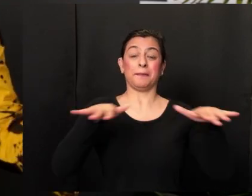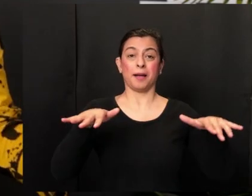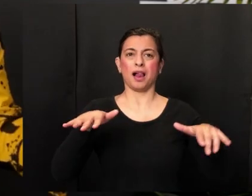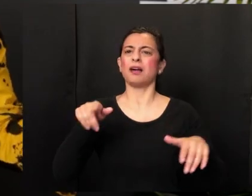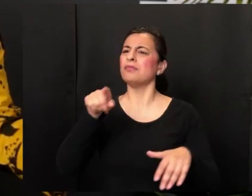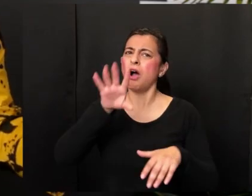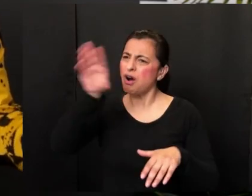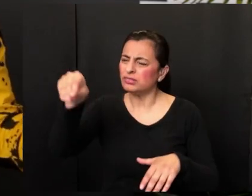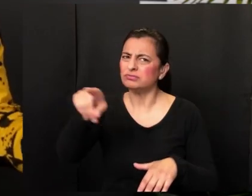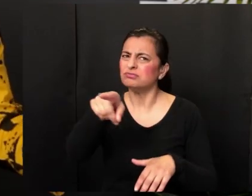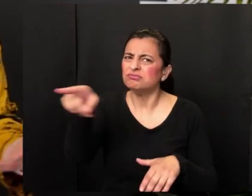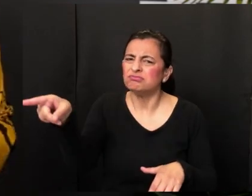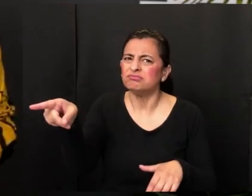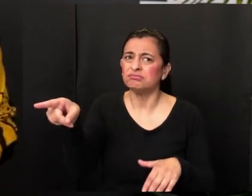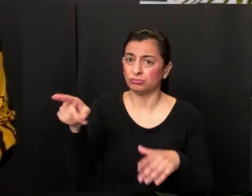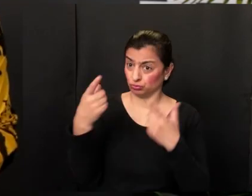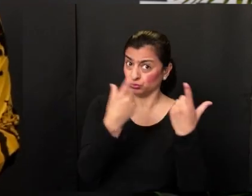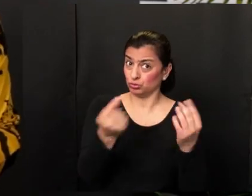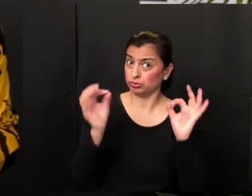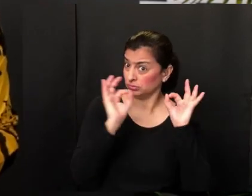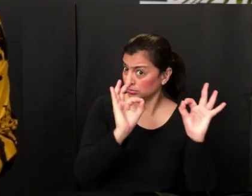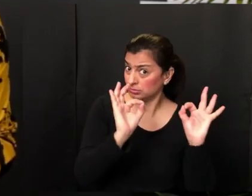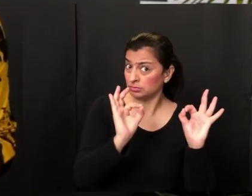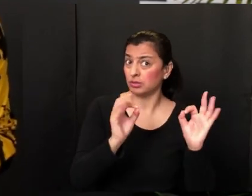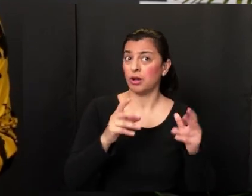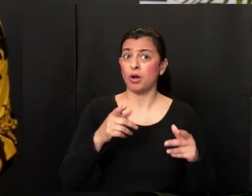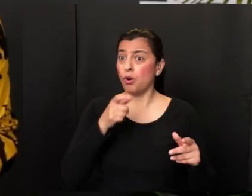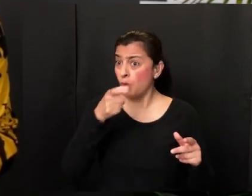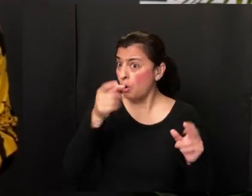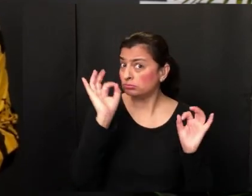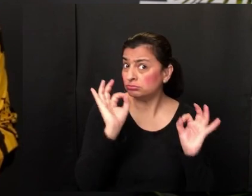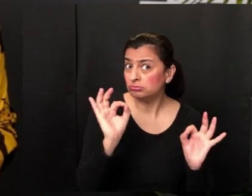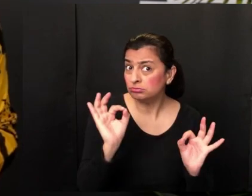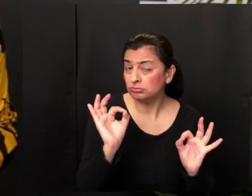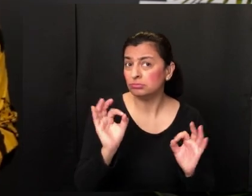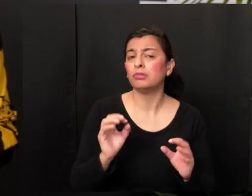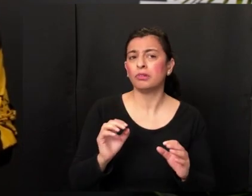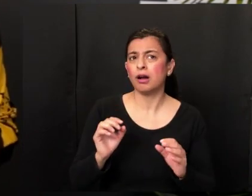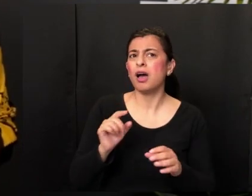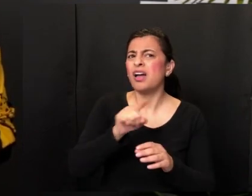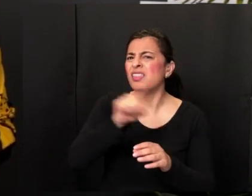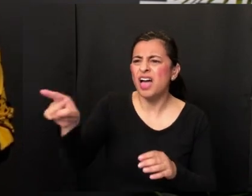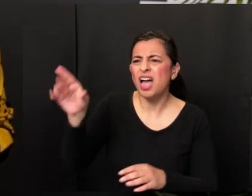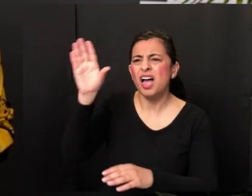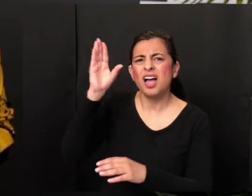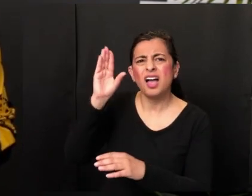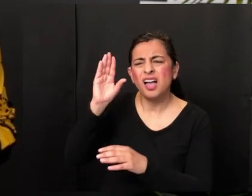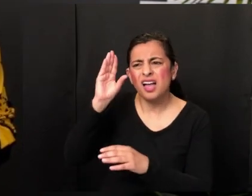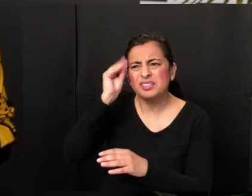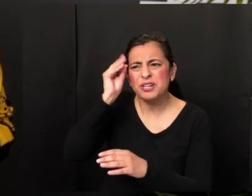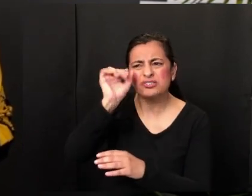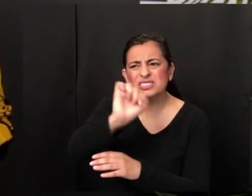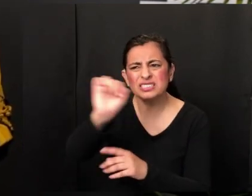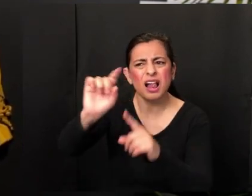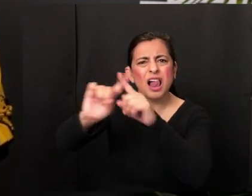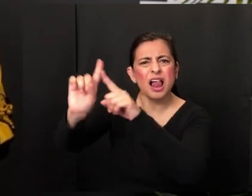And everybody might have a different opinion, and that is absolutely OK. Be there to listen and remember -